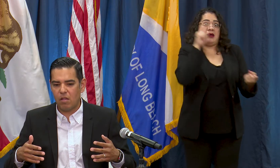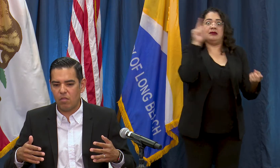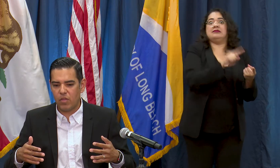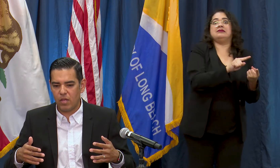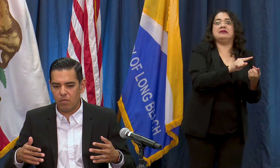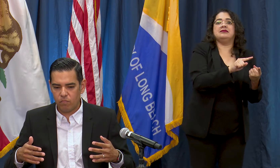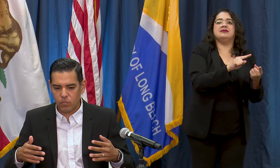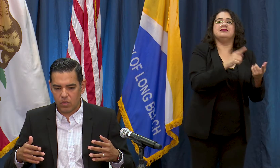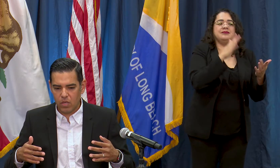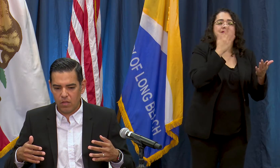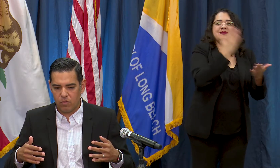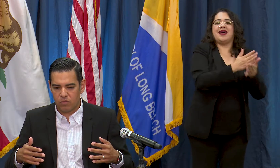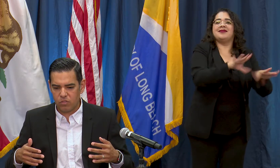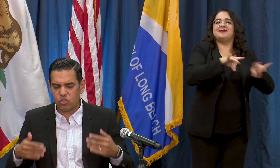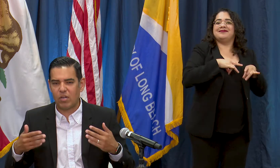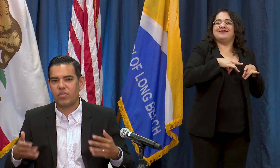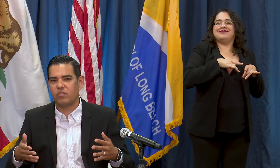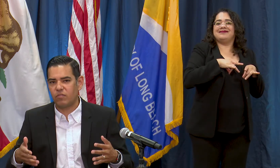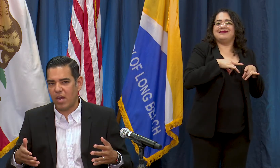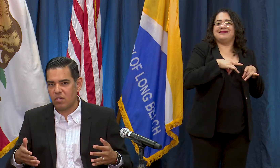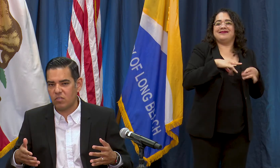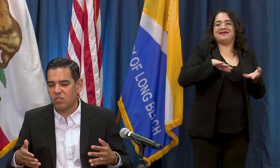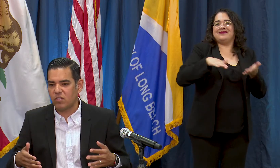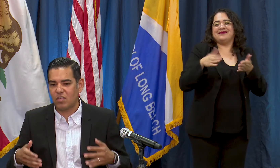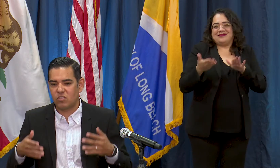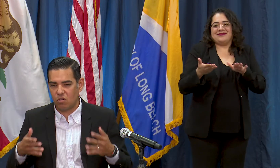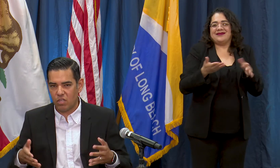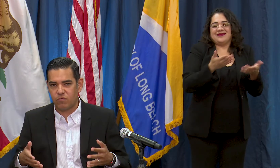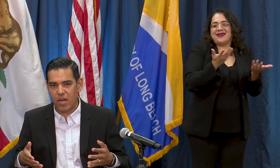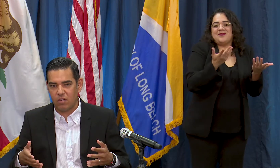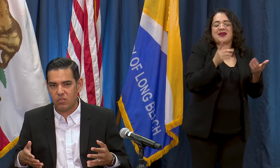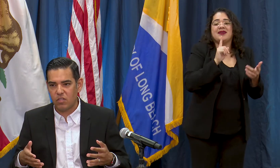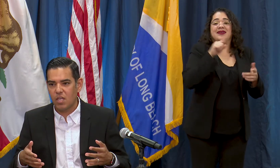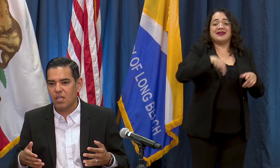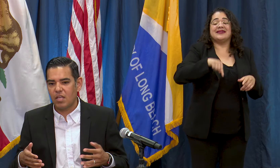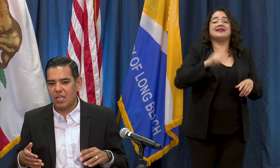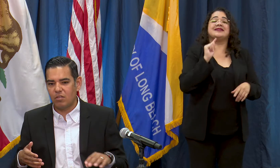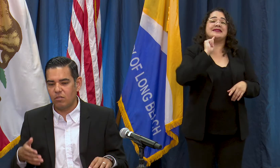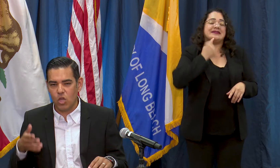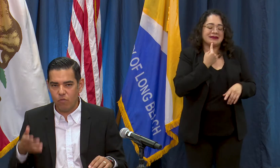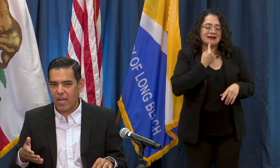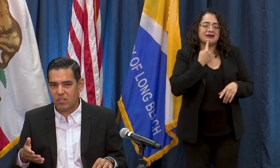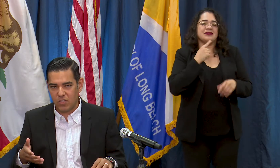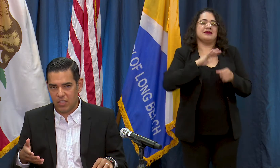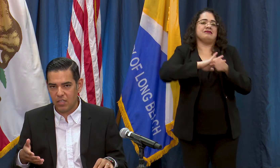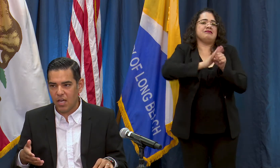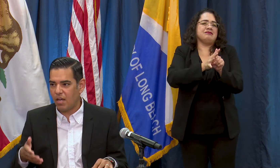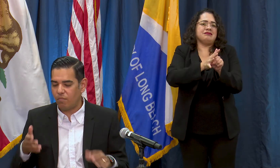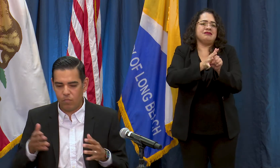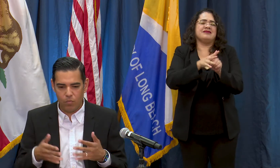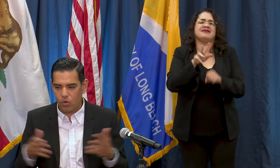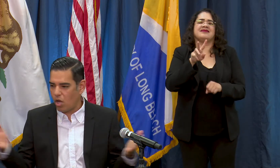the strength of this virus. This is a serious virus, it is no vaccine. We're all